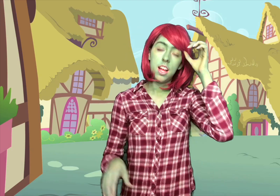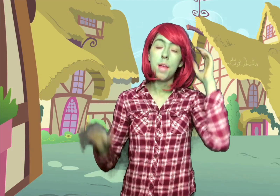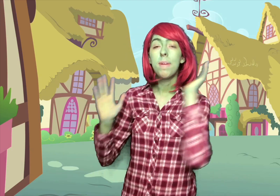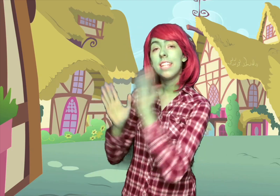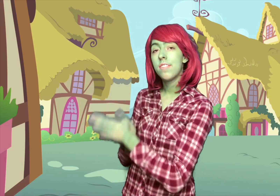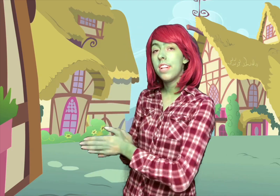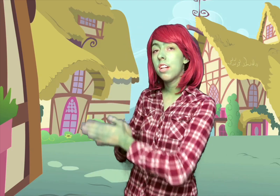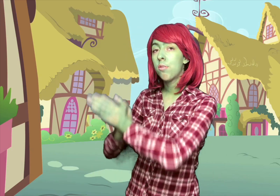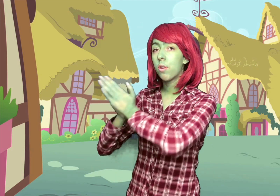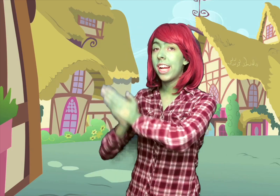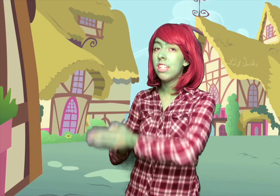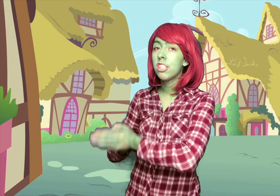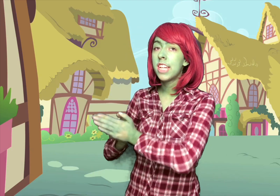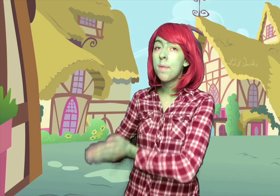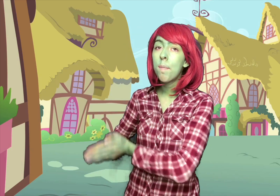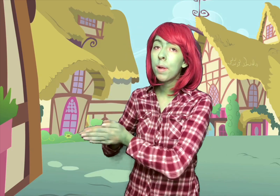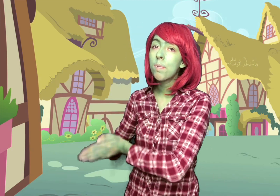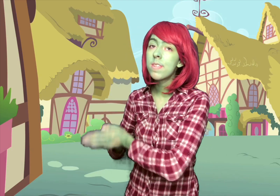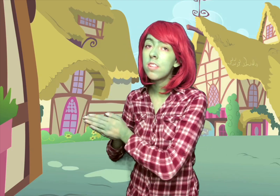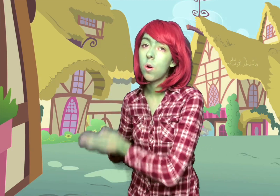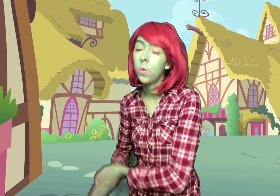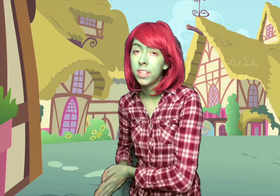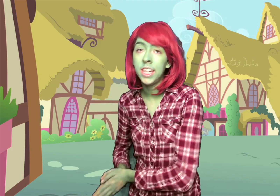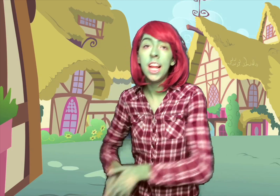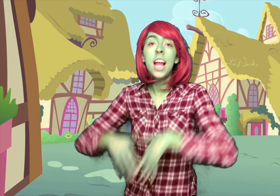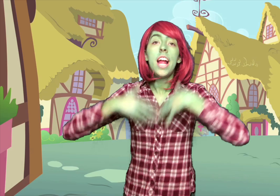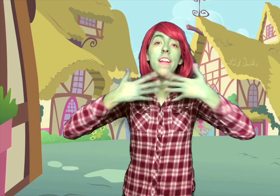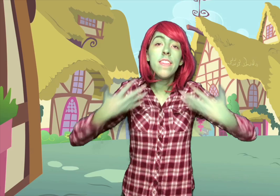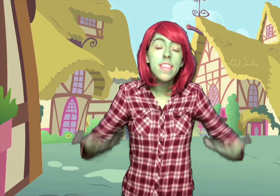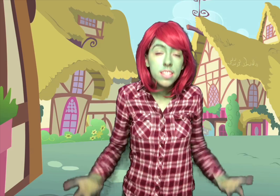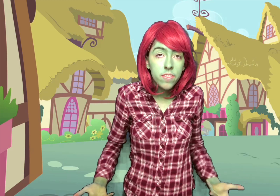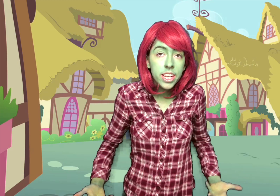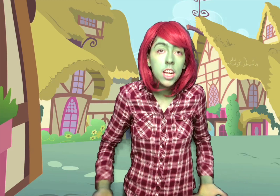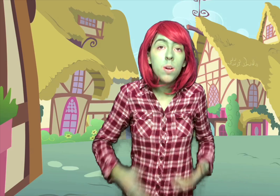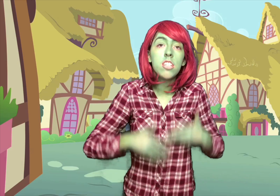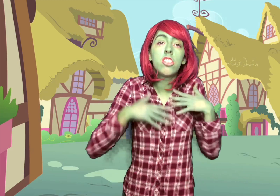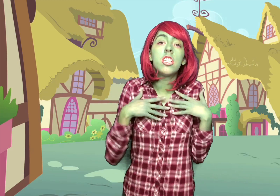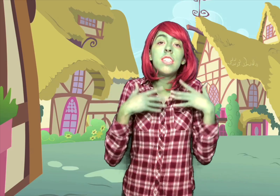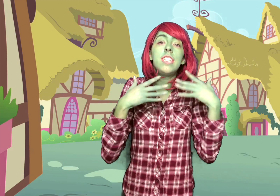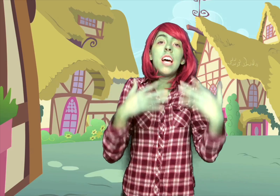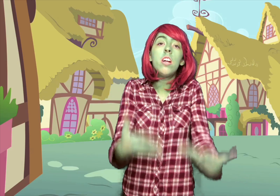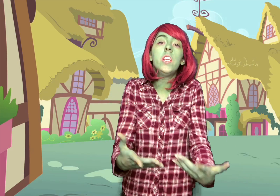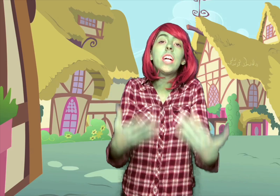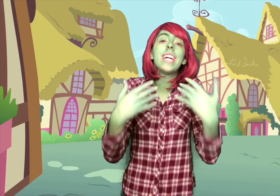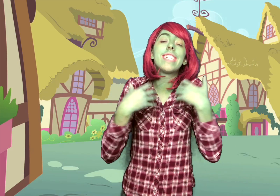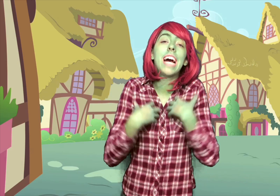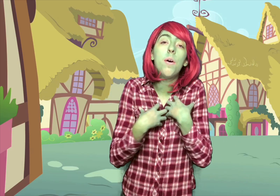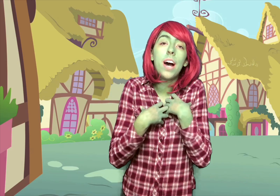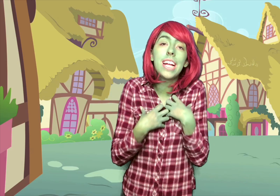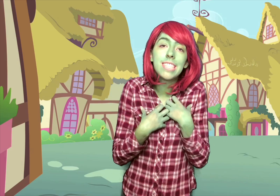i made this video for entertainment purposes only and this video is just to tell you guys how i